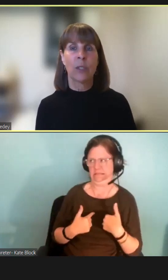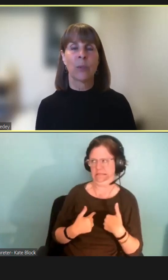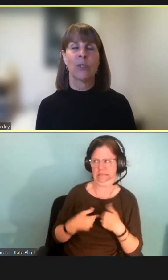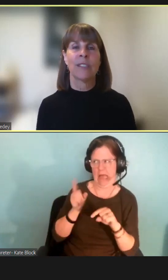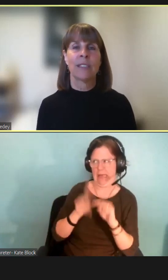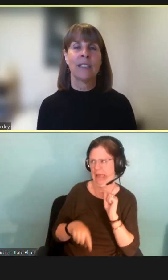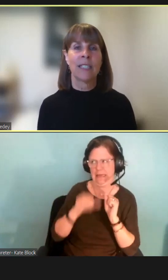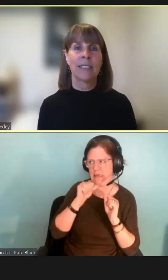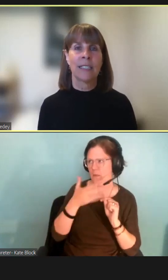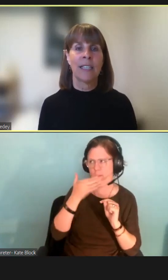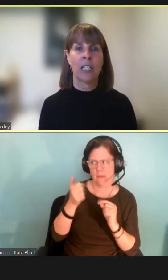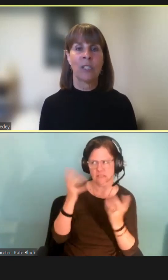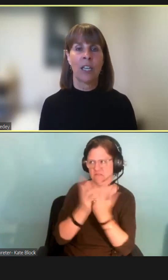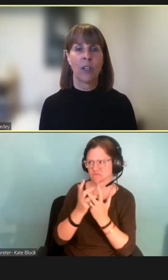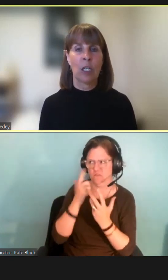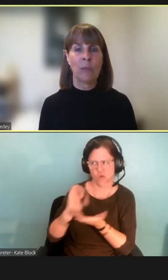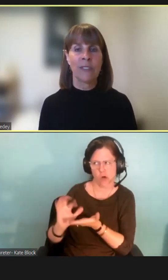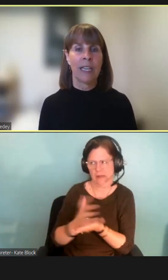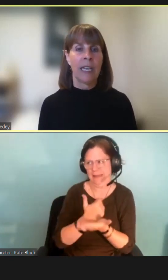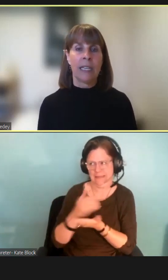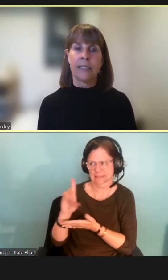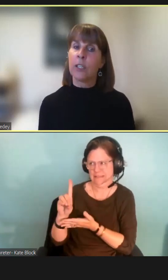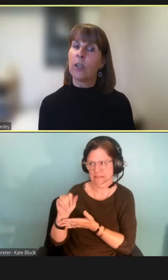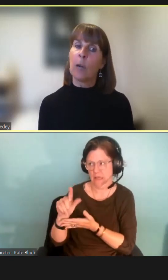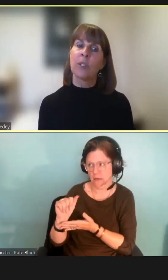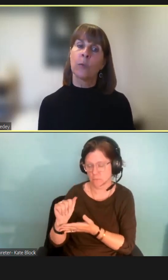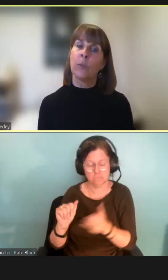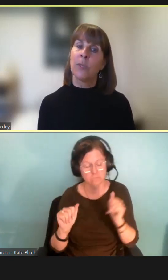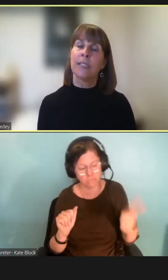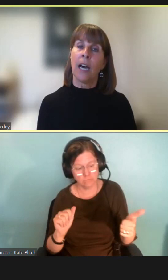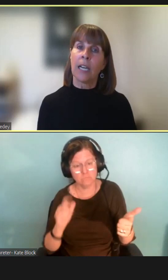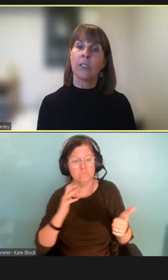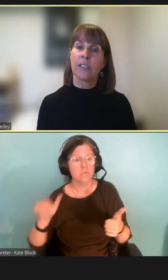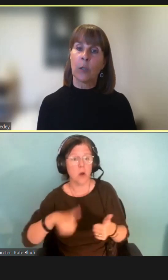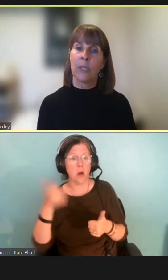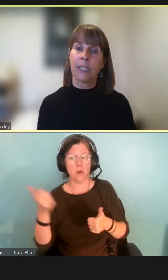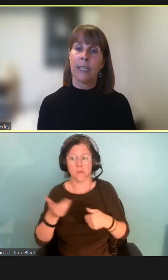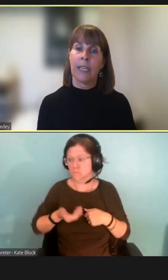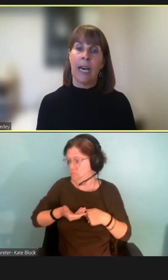person collecting the language outcomes another option would be to hire somebody